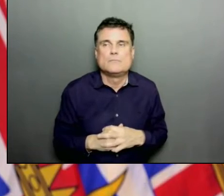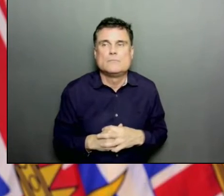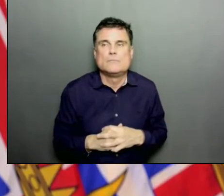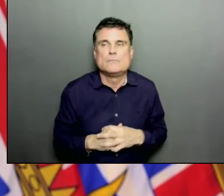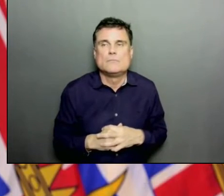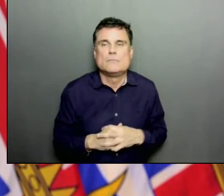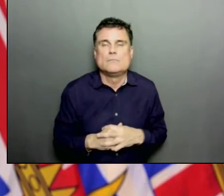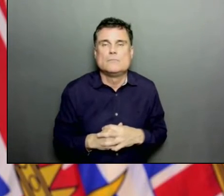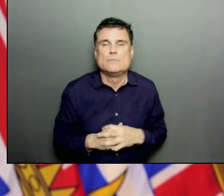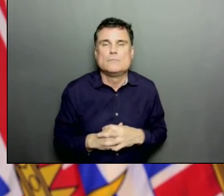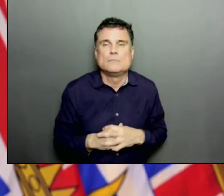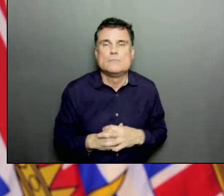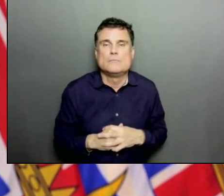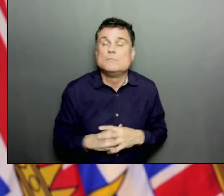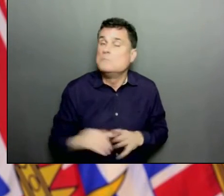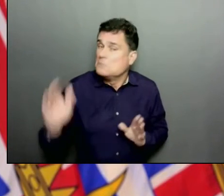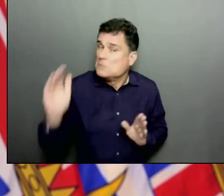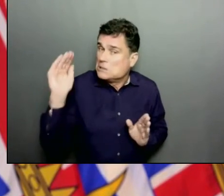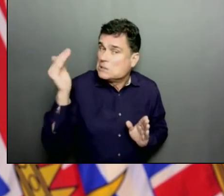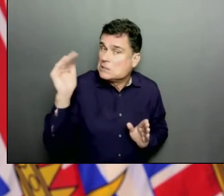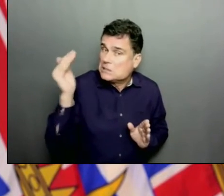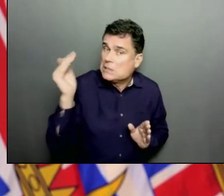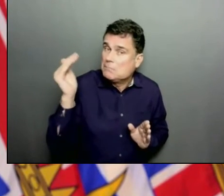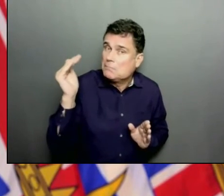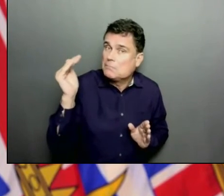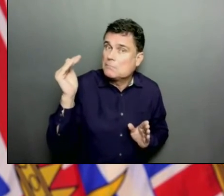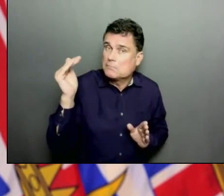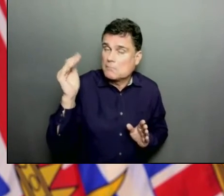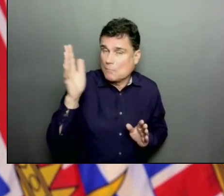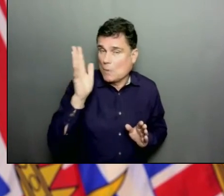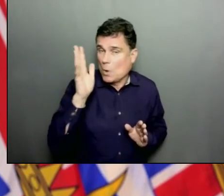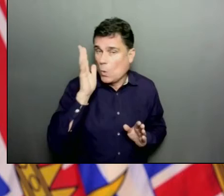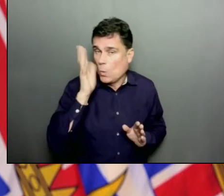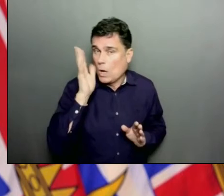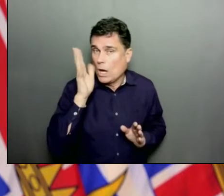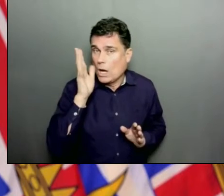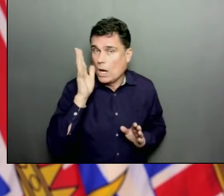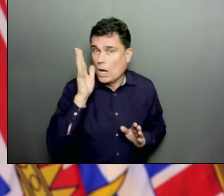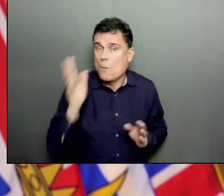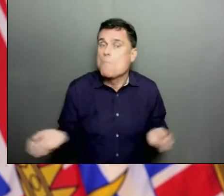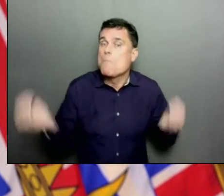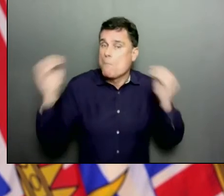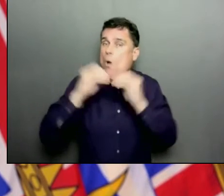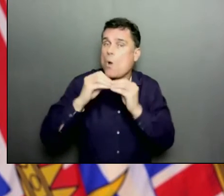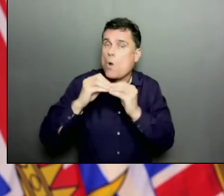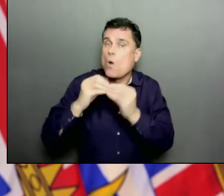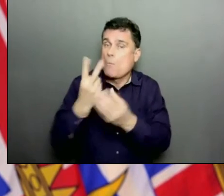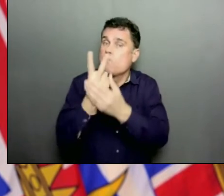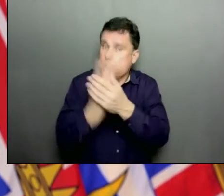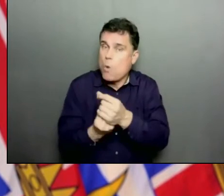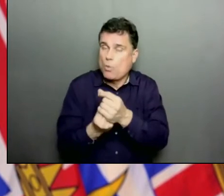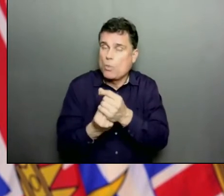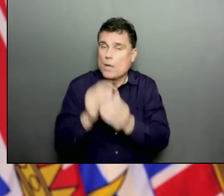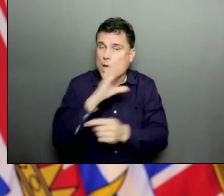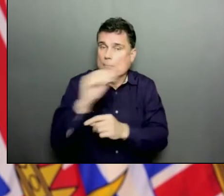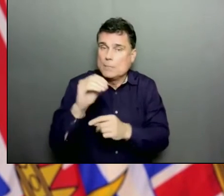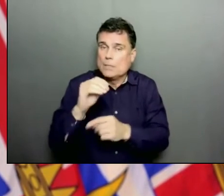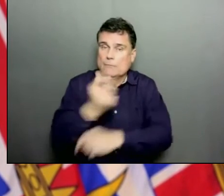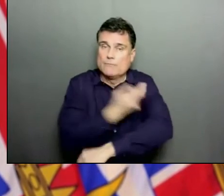and Moderna doses starting as early as Monday, the 28th. Next question, North Shore News.